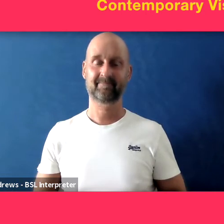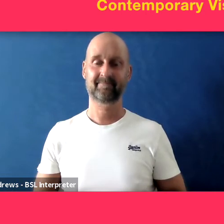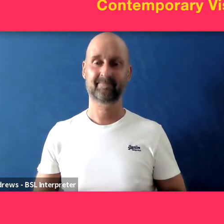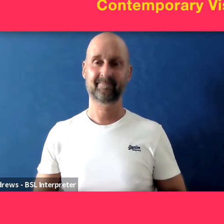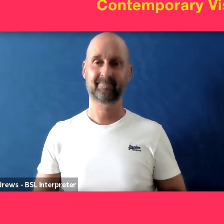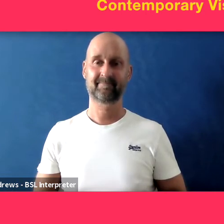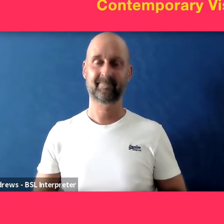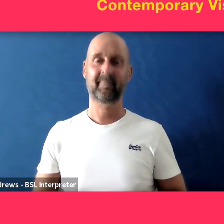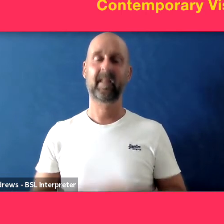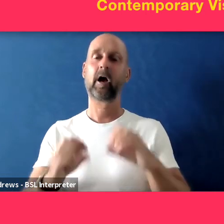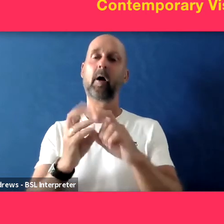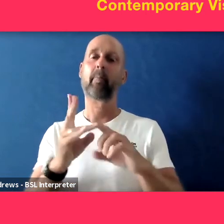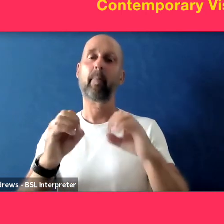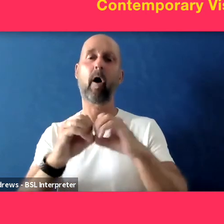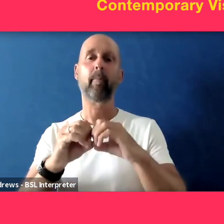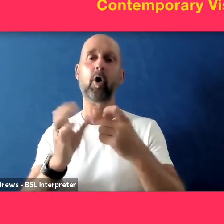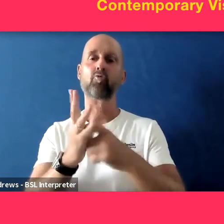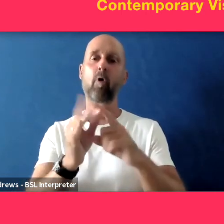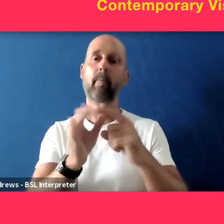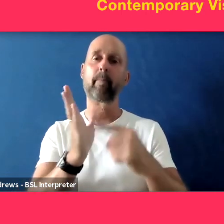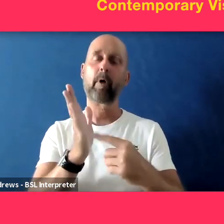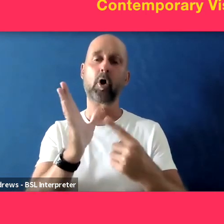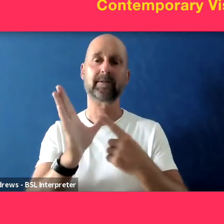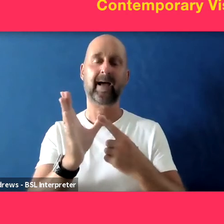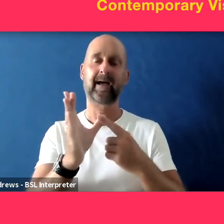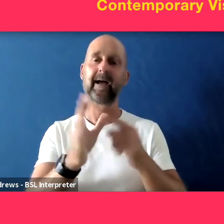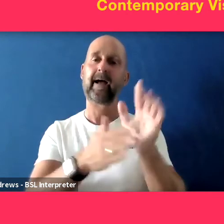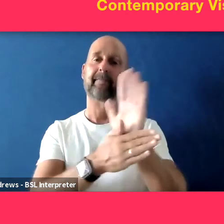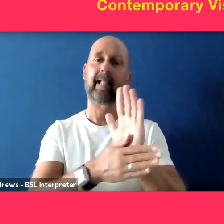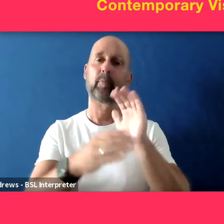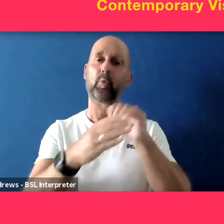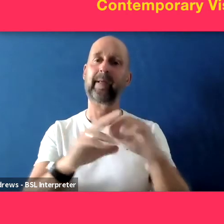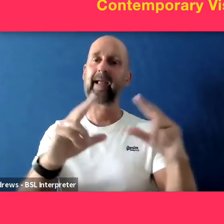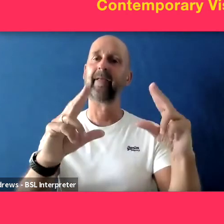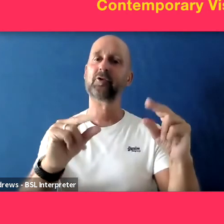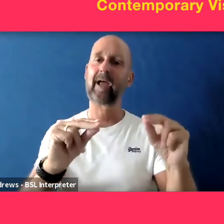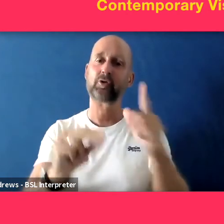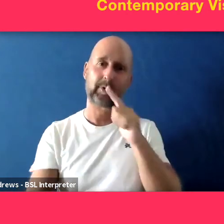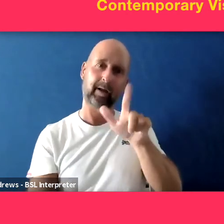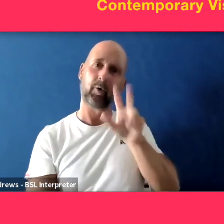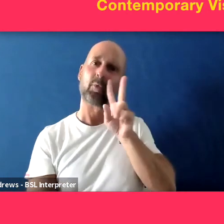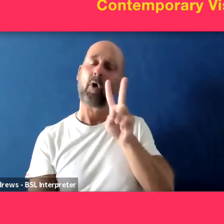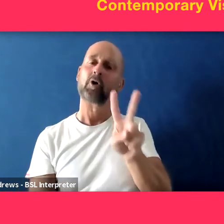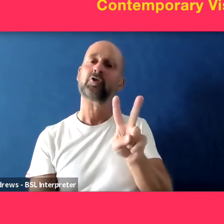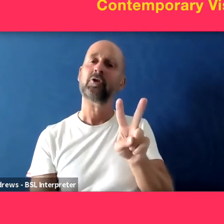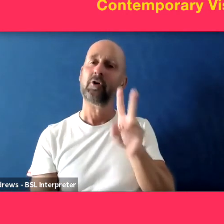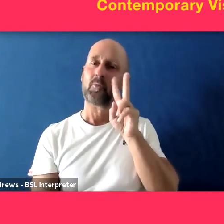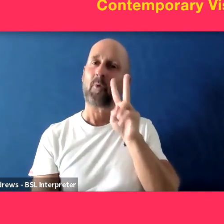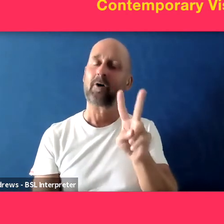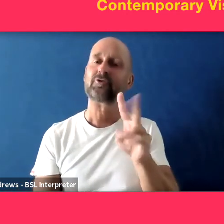and Roberta's link to his film is in the chat so you have it and you can watch it in your own time.